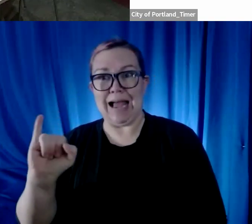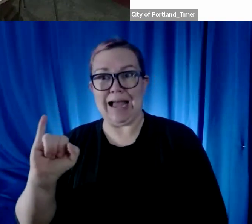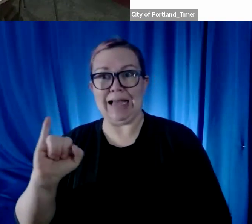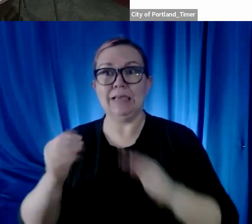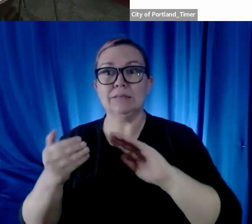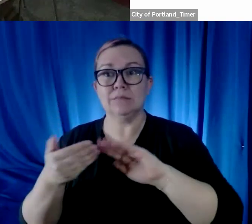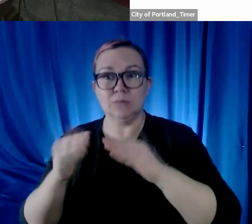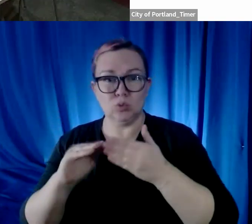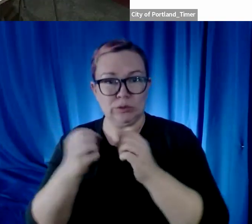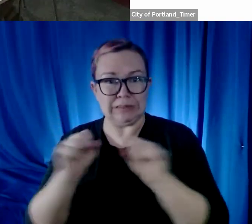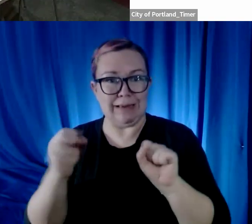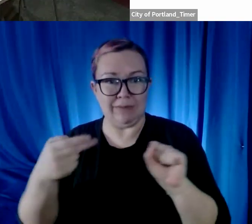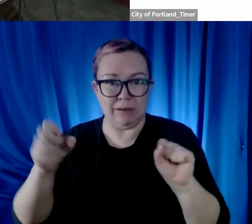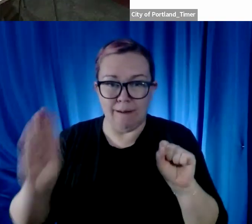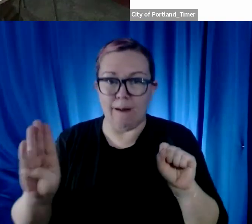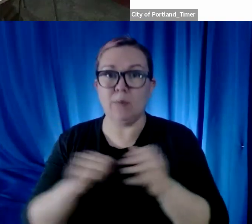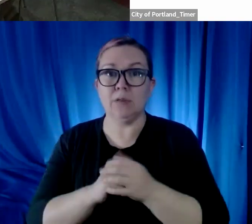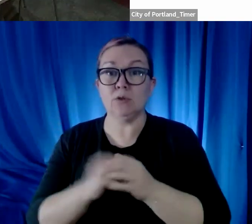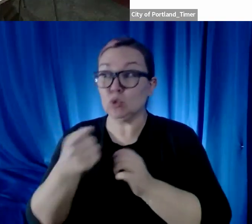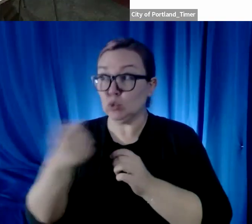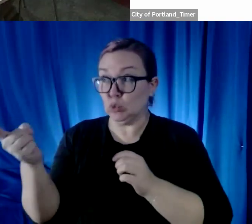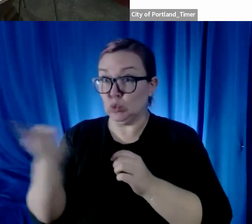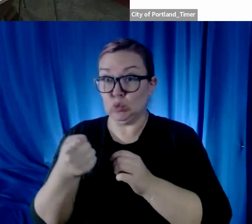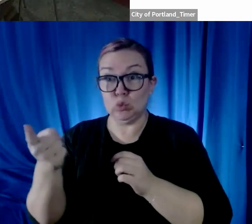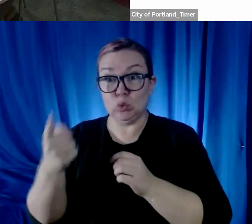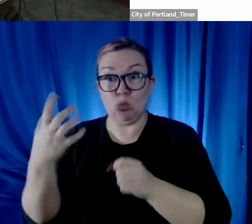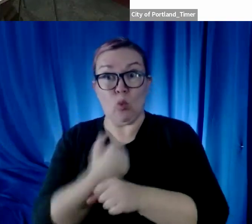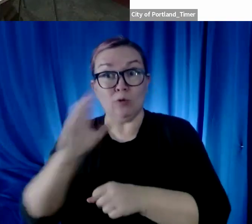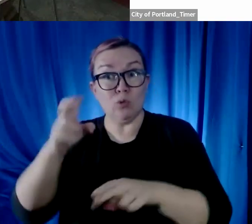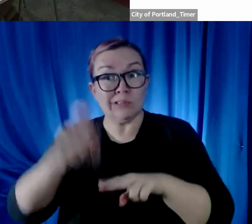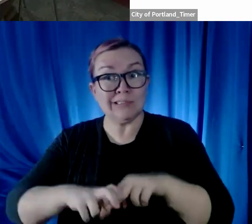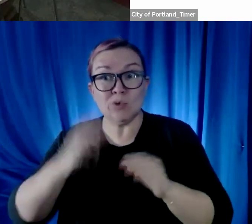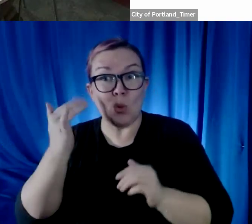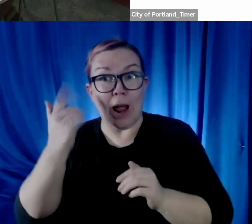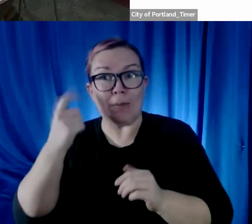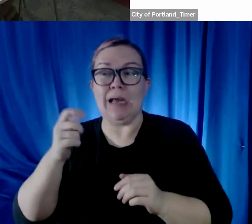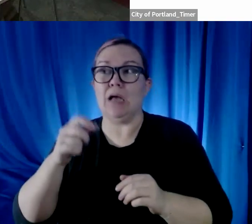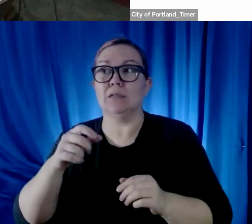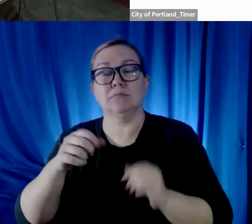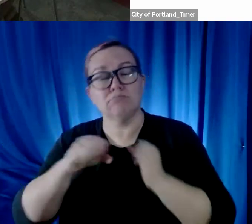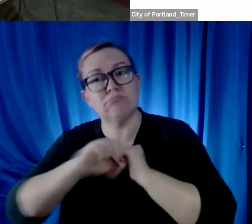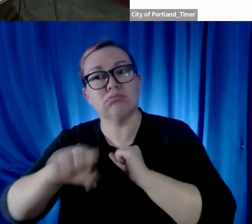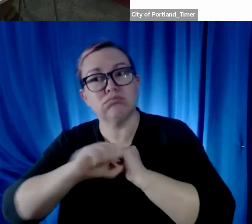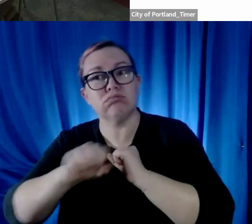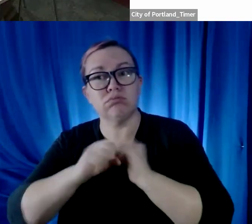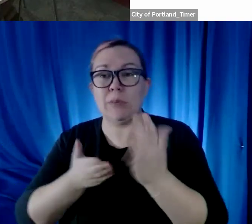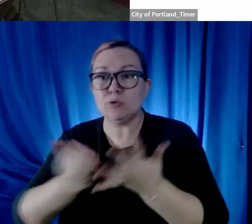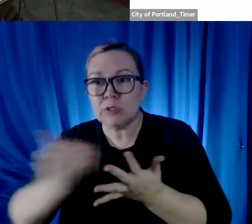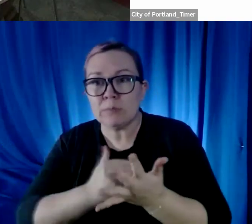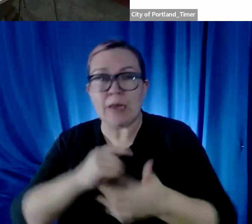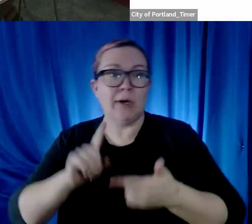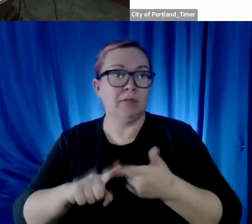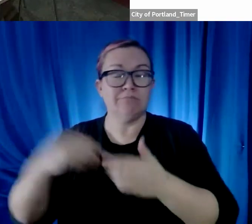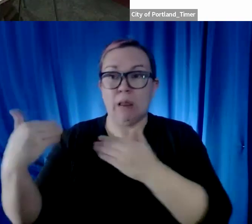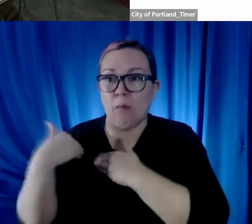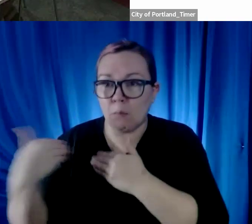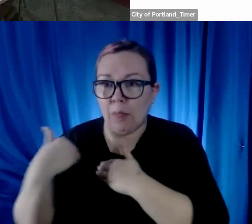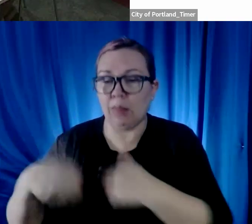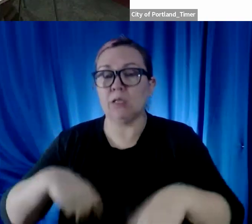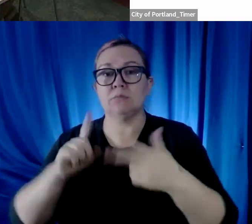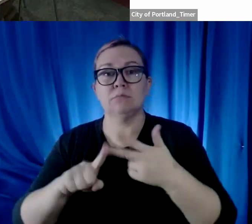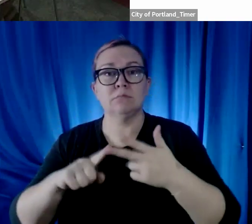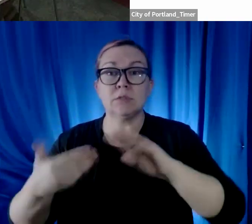You city councilors one-year seats because you campaigned on the basis of transparency, accountability, and community engagement.